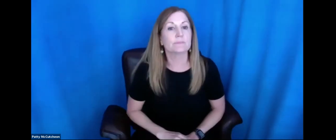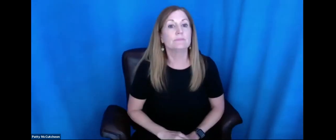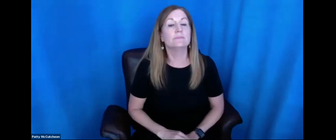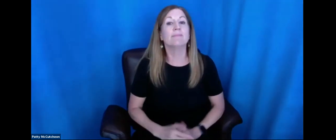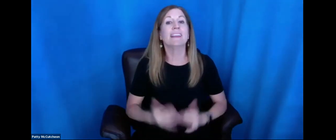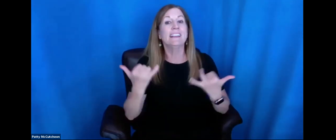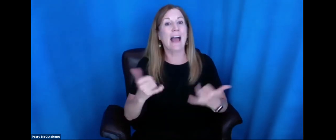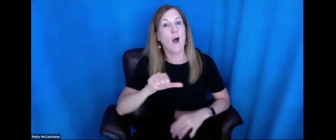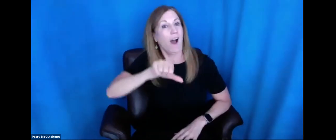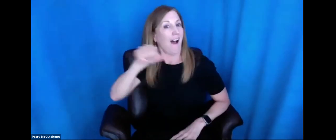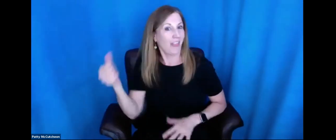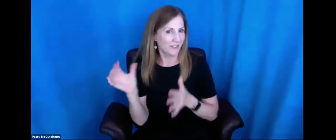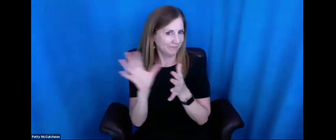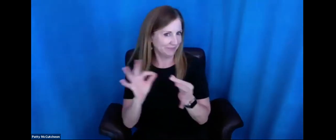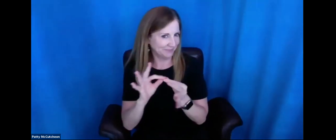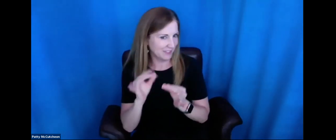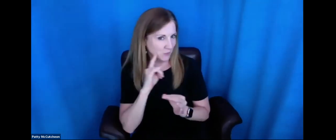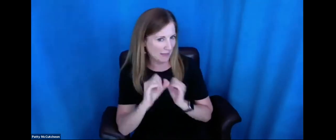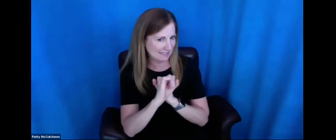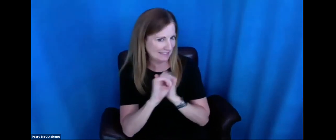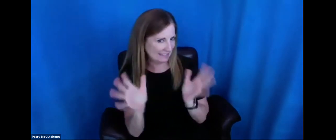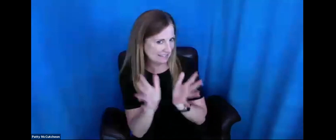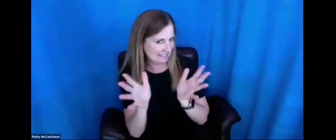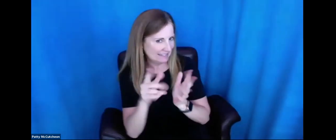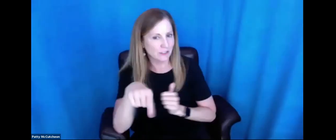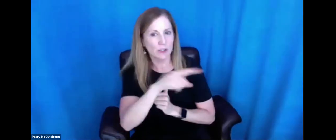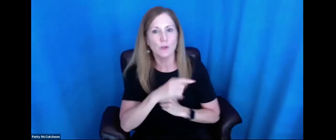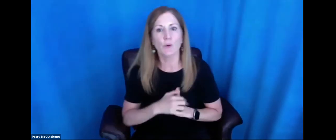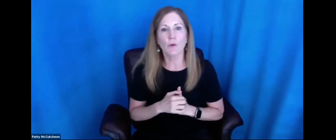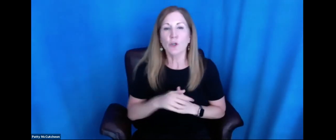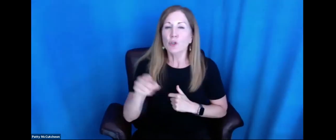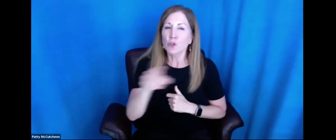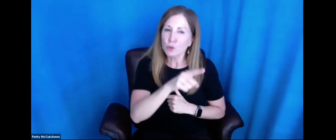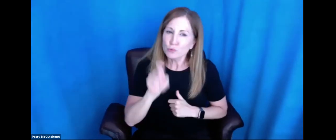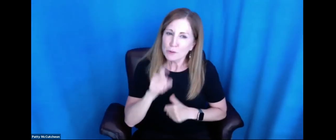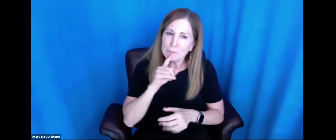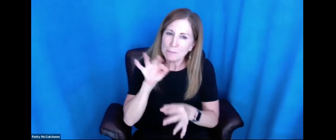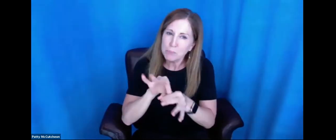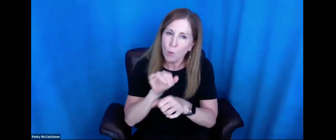asking people to consider, which is to consider also serving as a poll worker. This election.